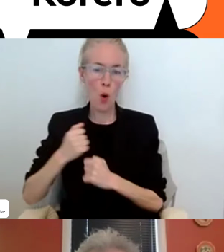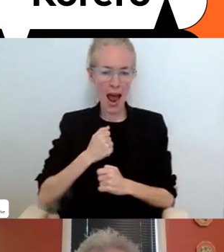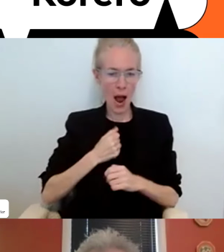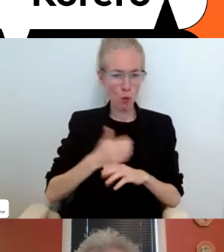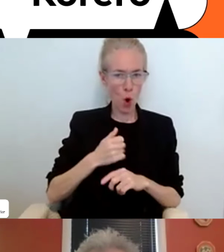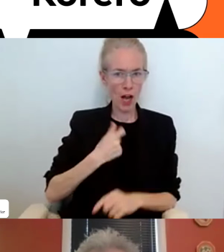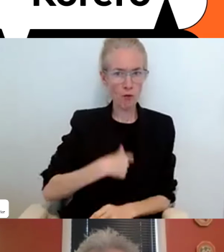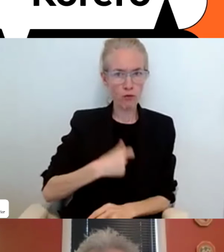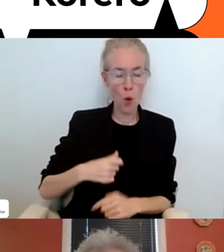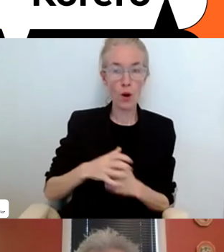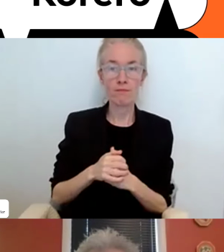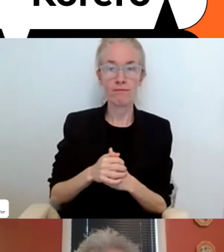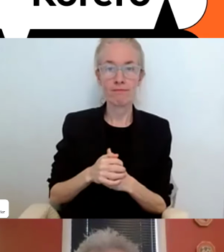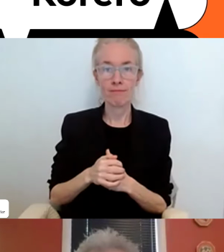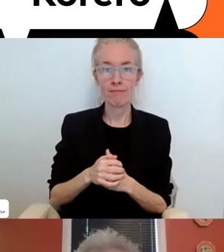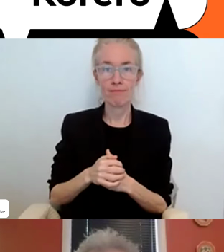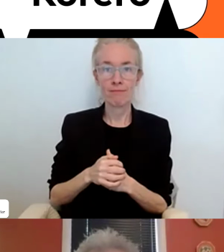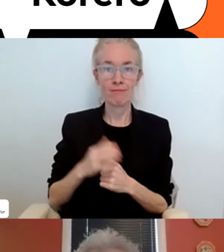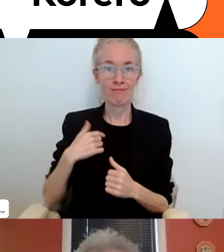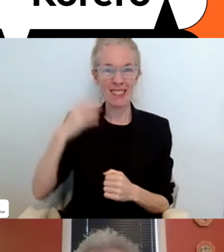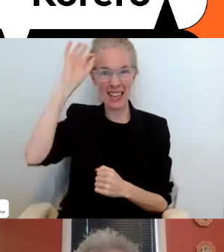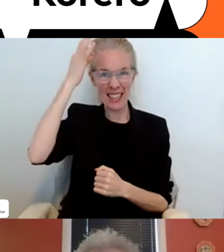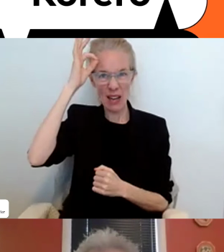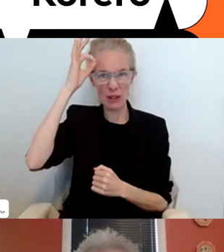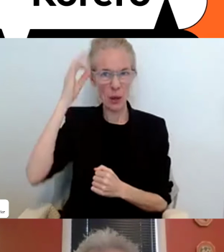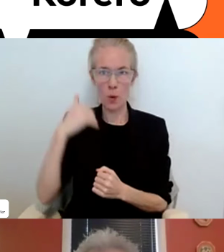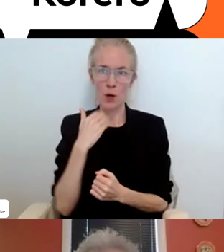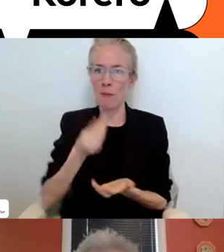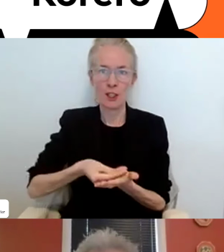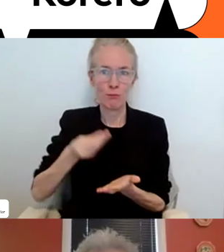the funding tools available to us are very, very limited. We're